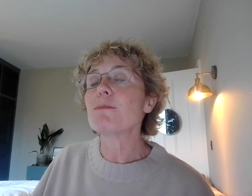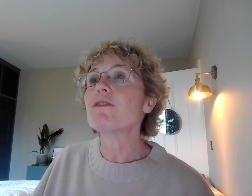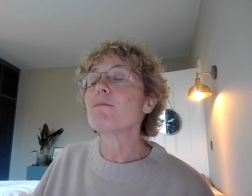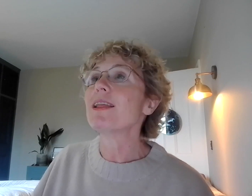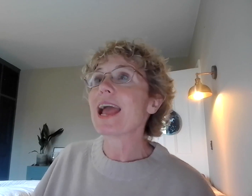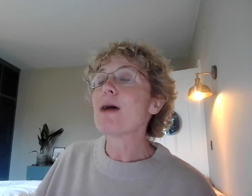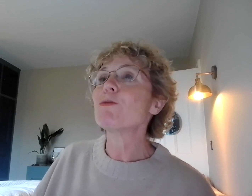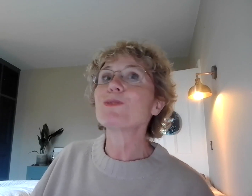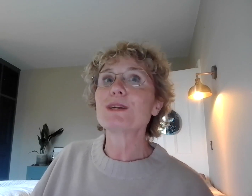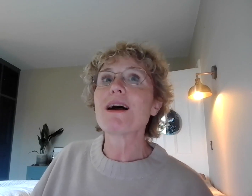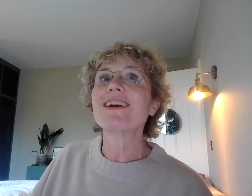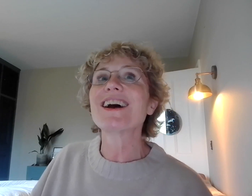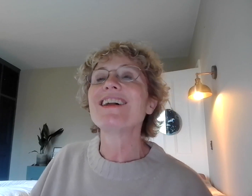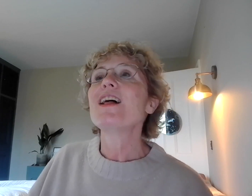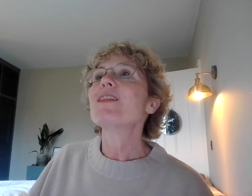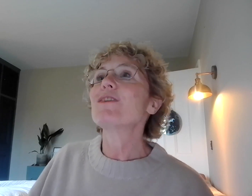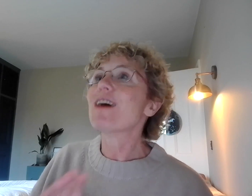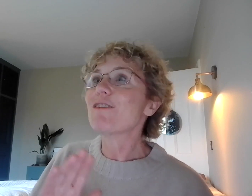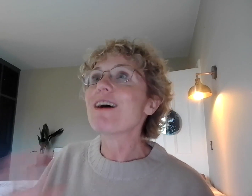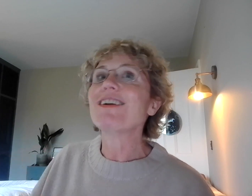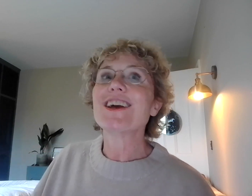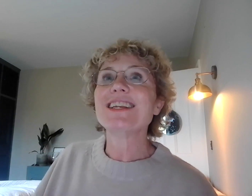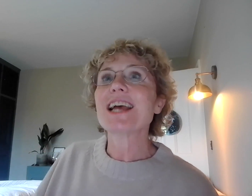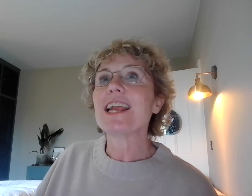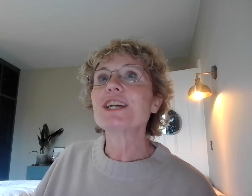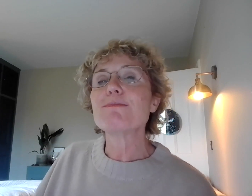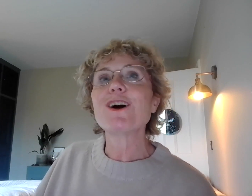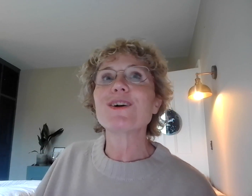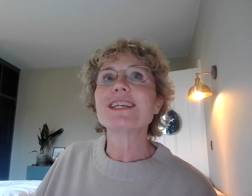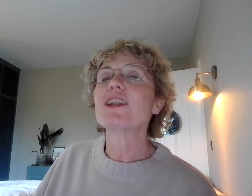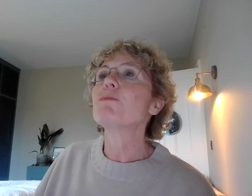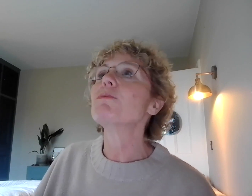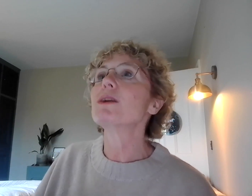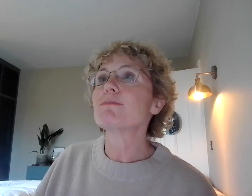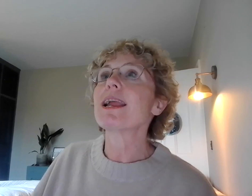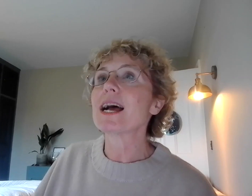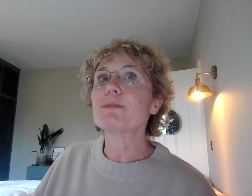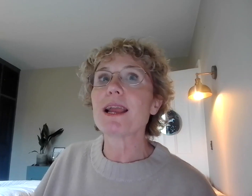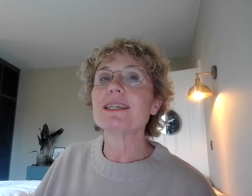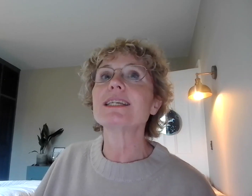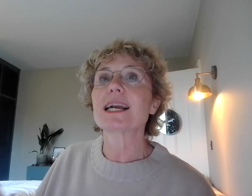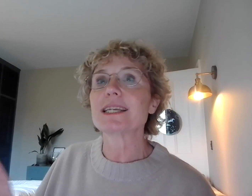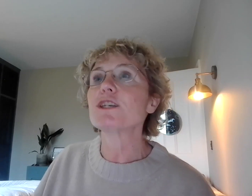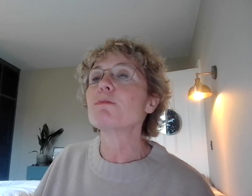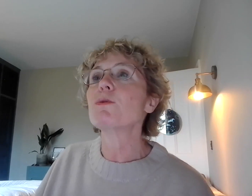Some of them being the airports in America that at a very early stage, came along and said, "Look, we want to make our spaces accessible.